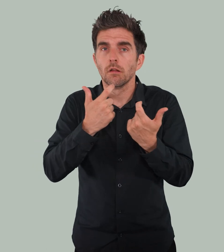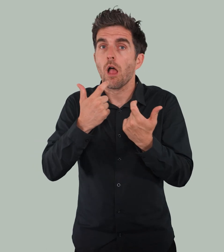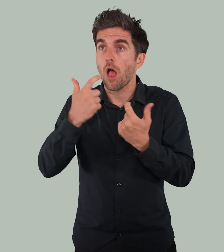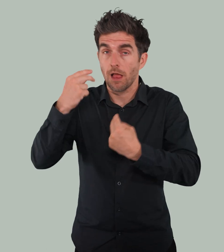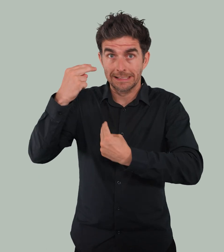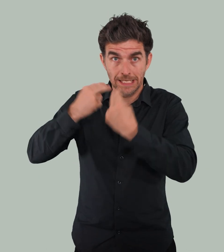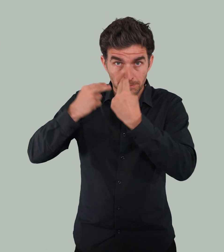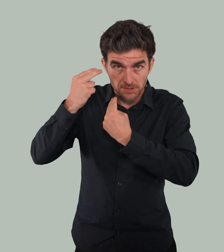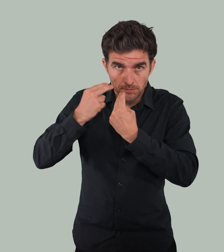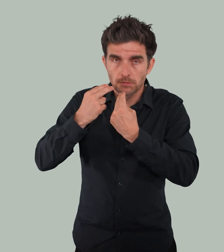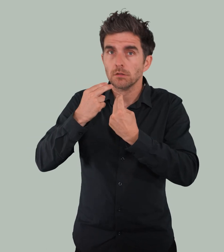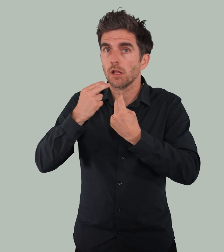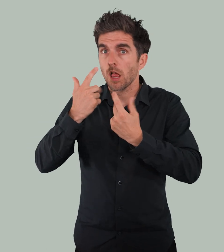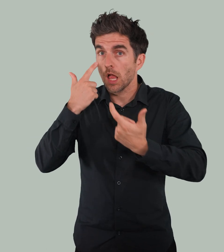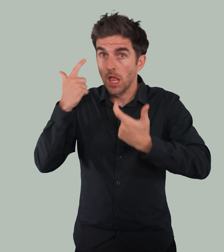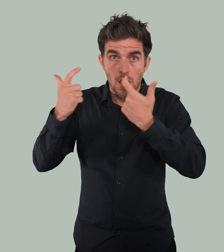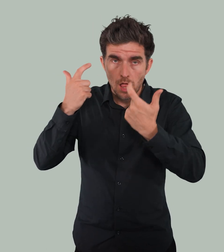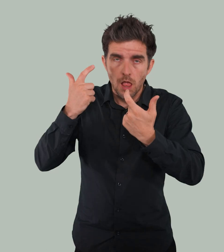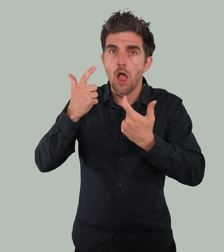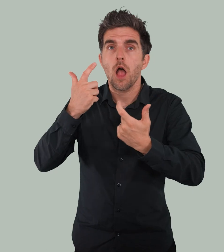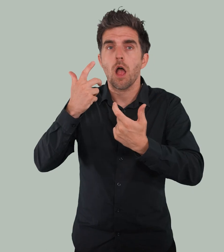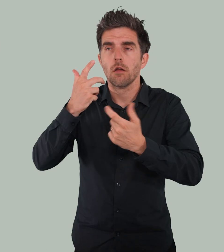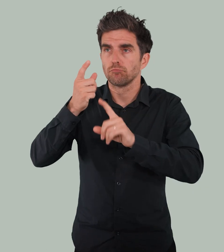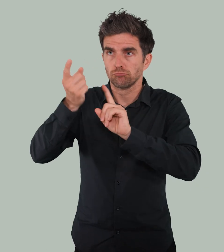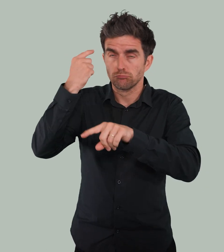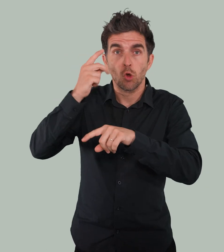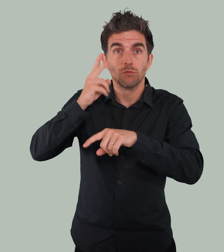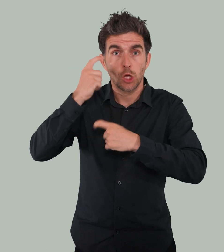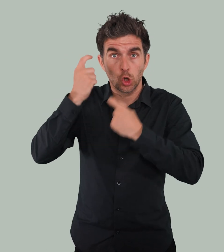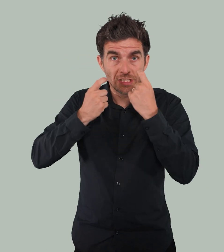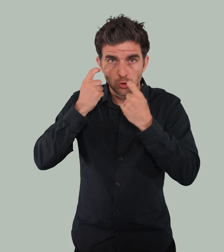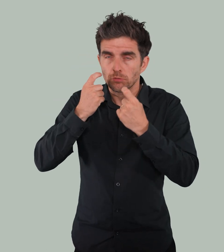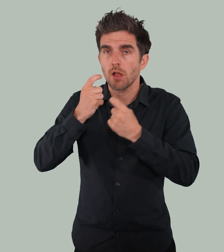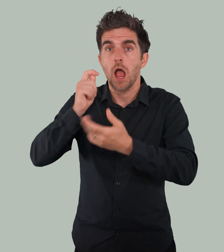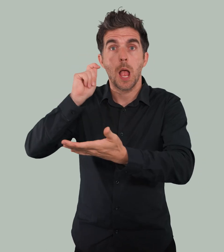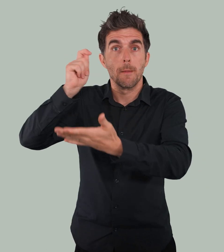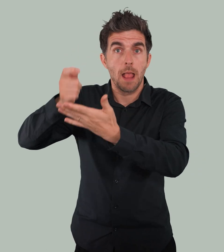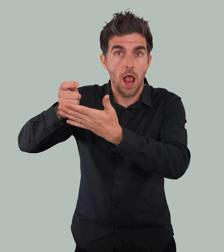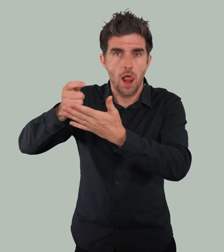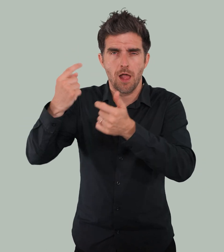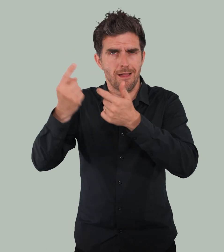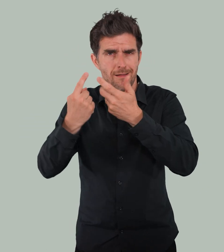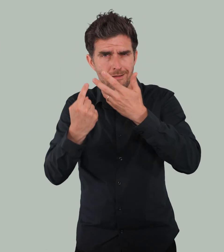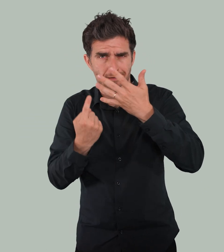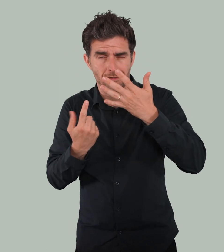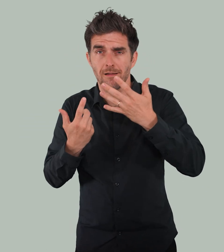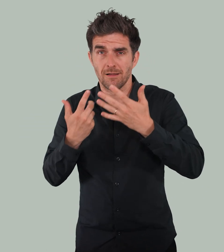undergoing assessments, and navigating reconsideration and appeals.